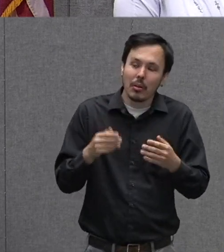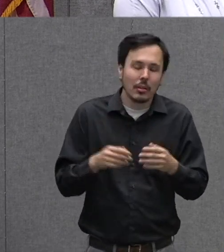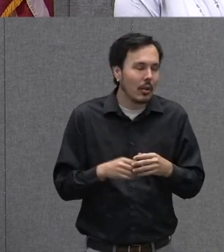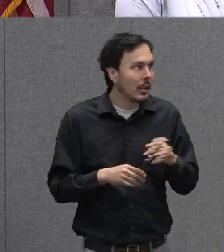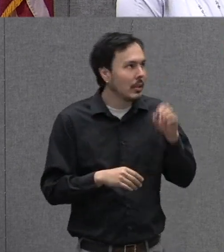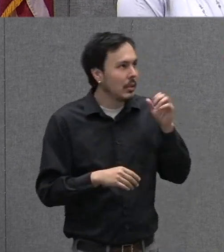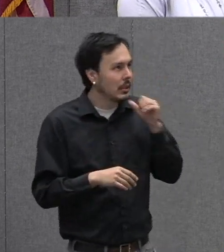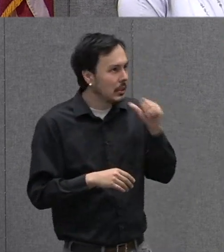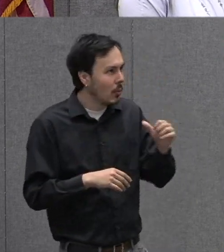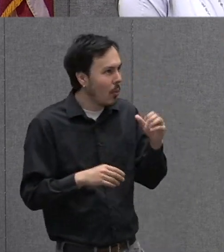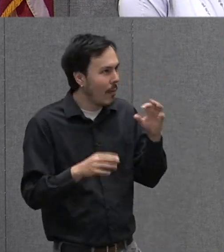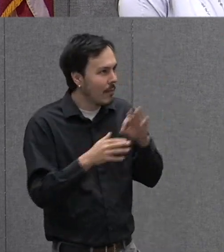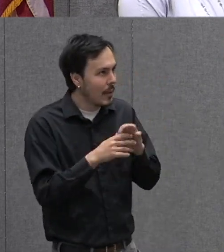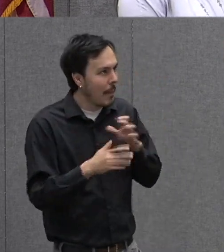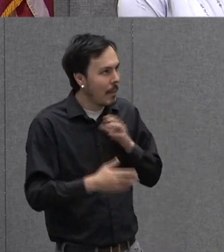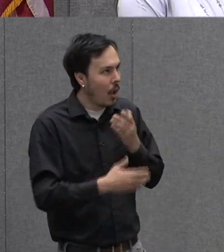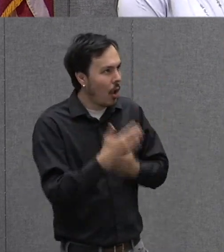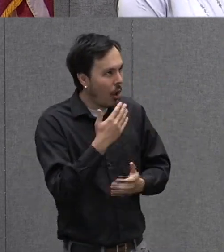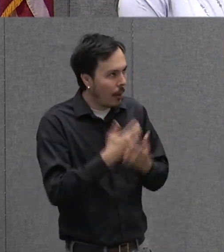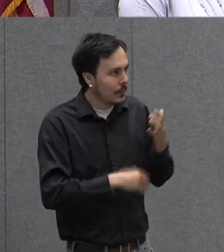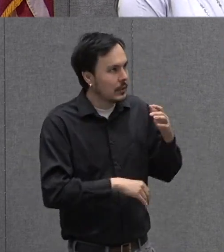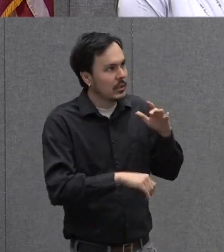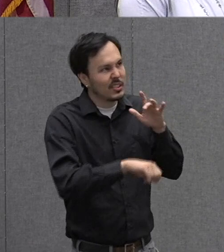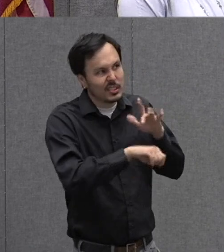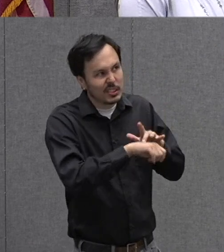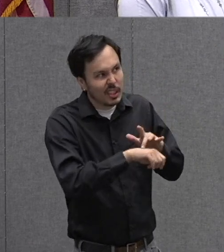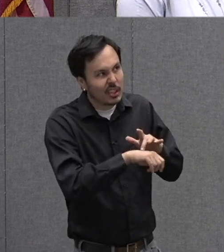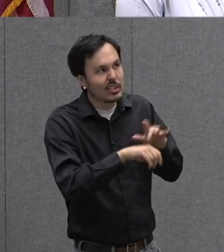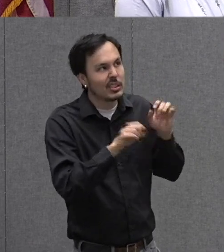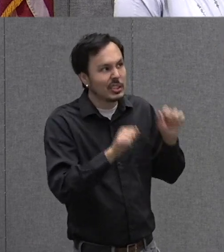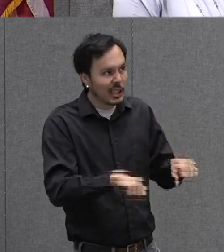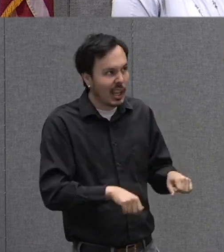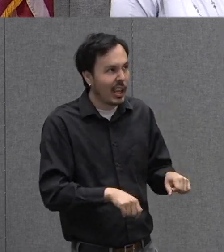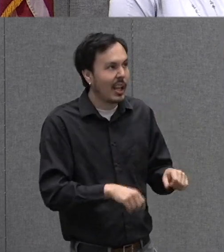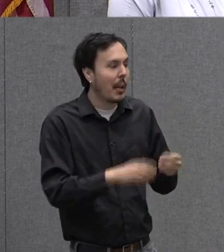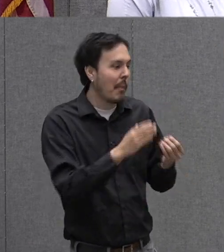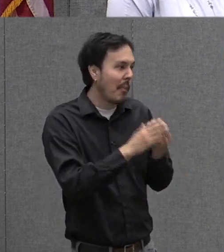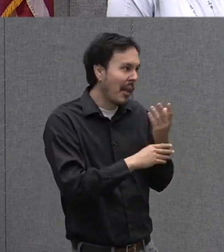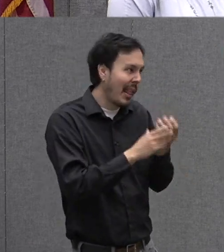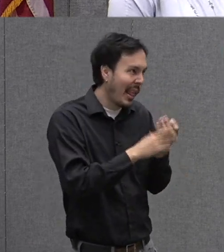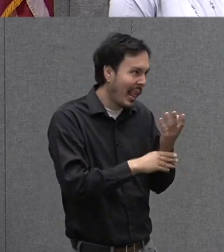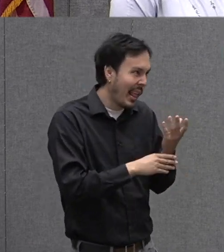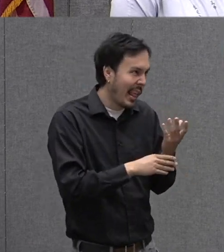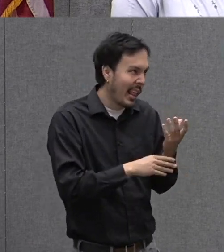something I can touch, not an animal, not a plant, but it includes plants.